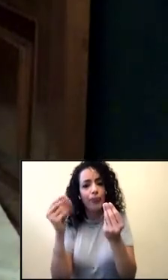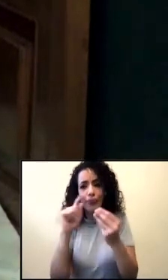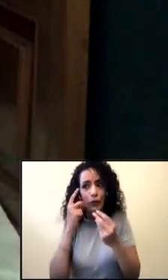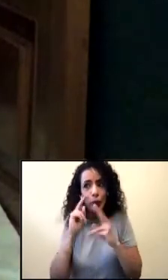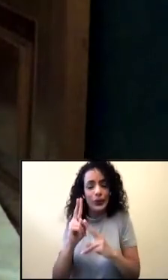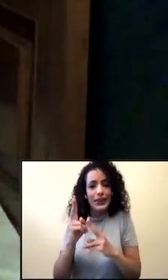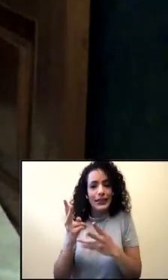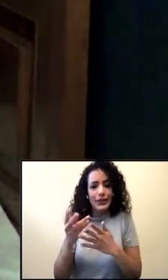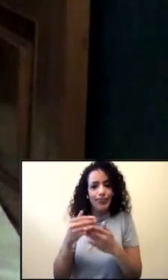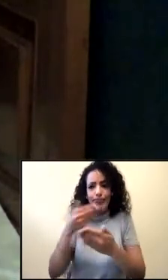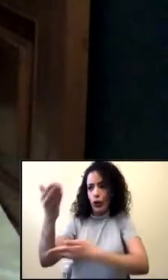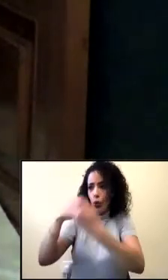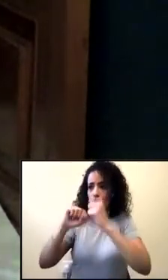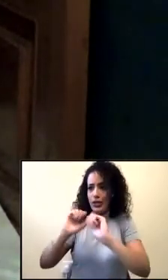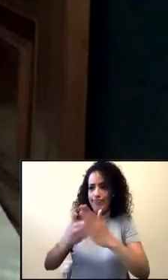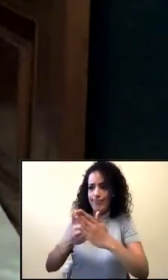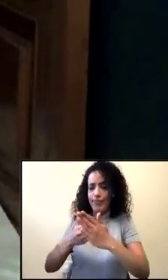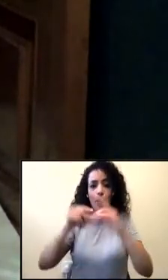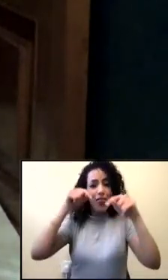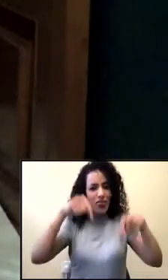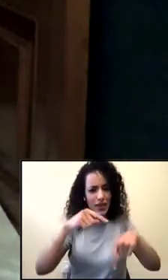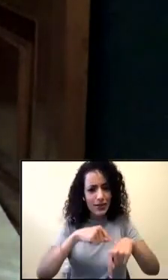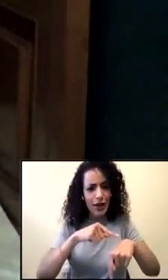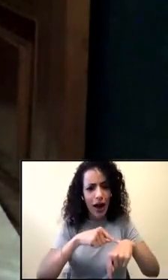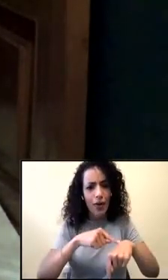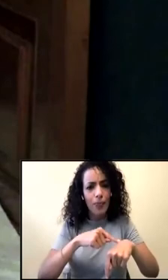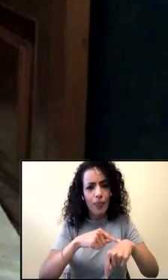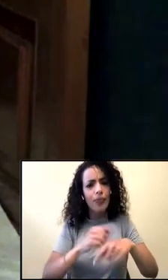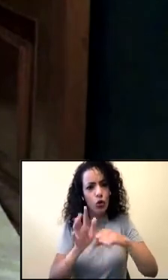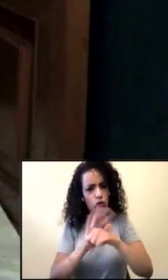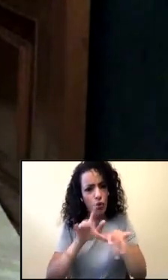that was the first thing that came to my mind when I listened to this audio documentary, as well.